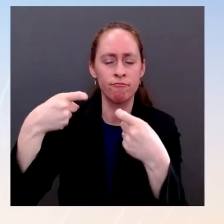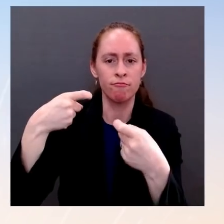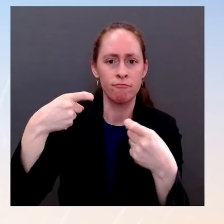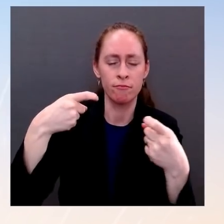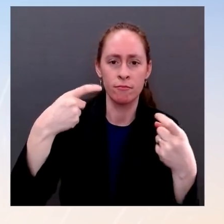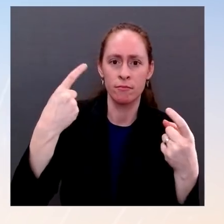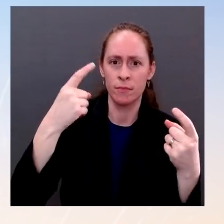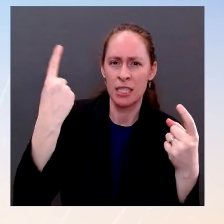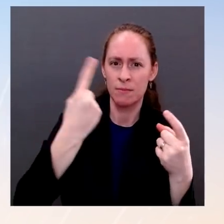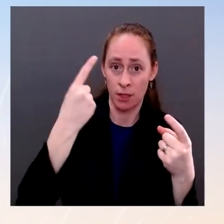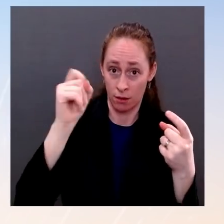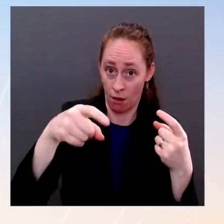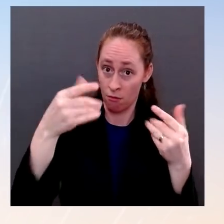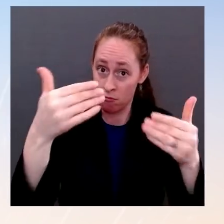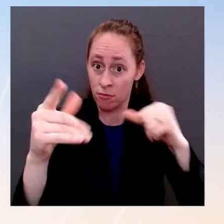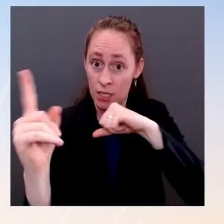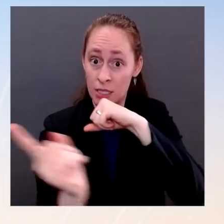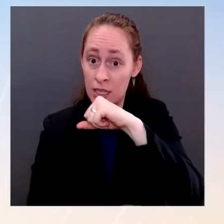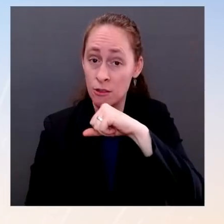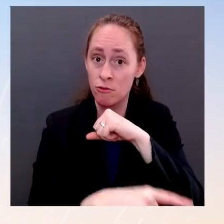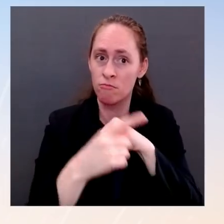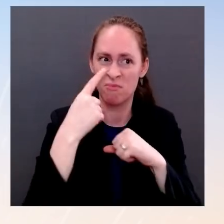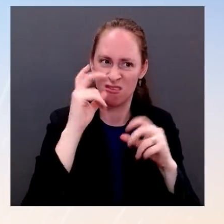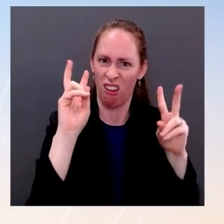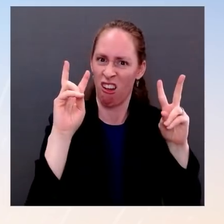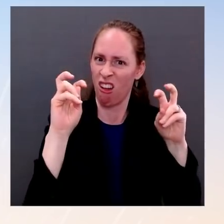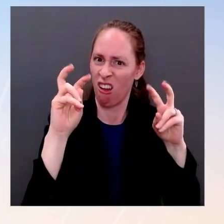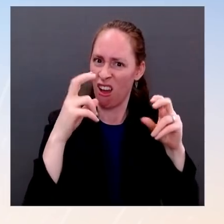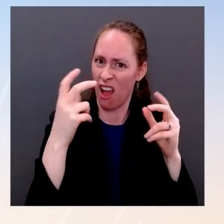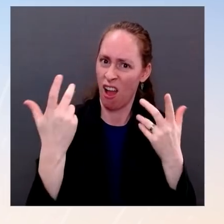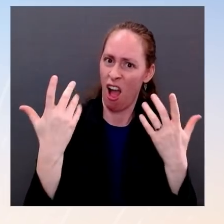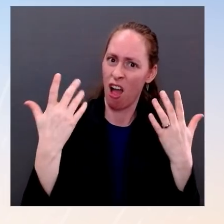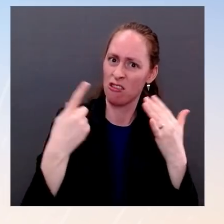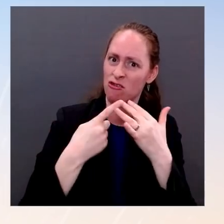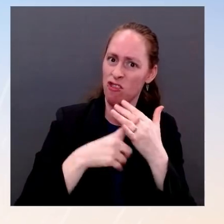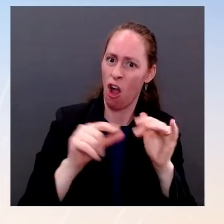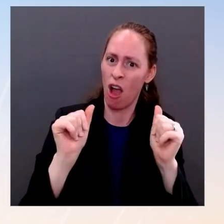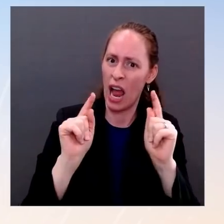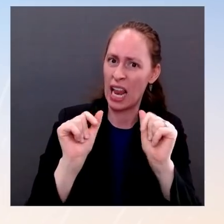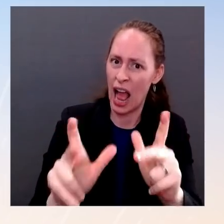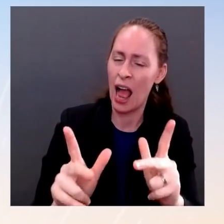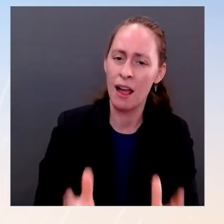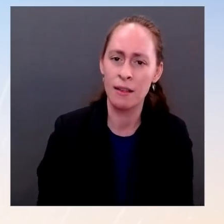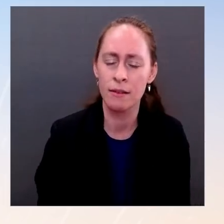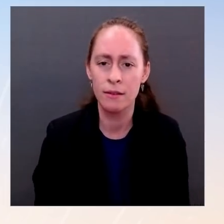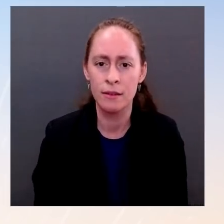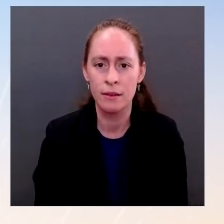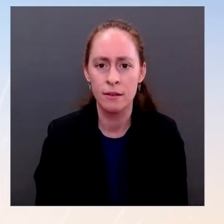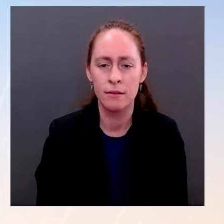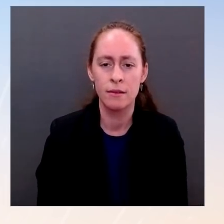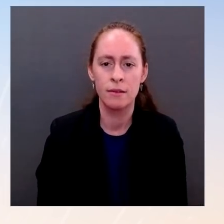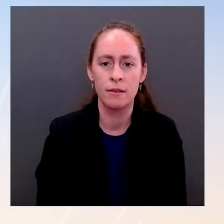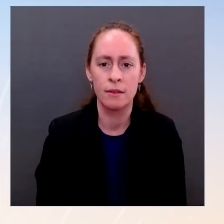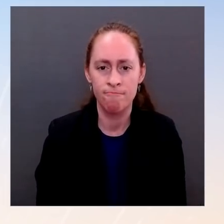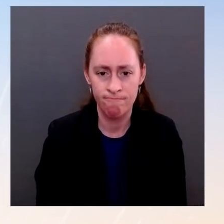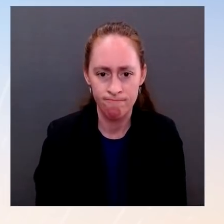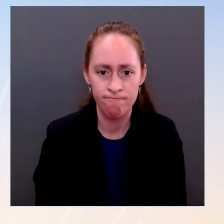and disrupt critical infrastructure in Ukraine during a prior crisis. So we would expect, based on prior activity,